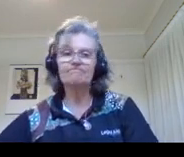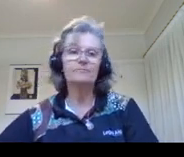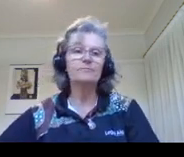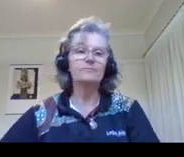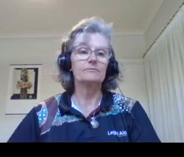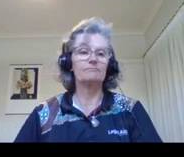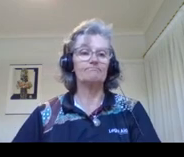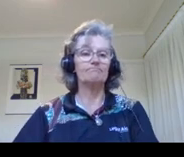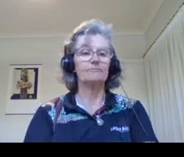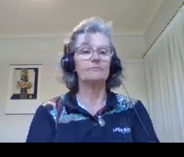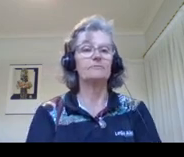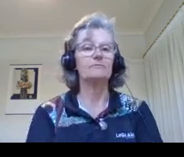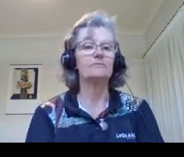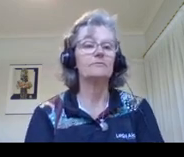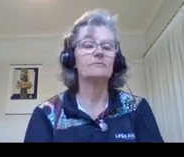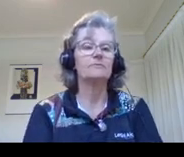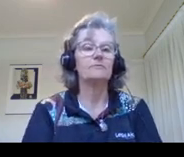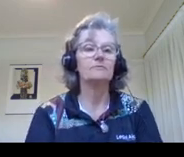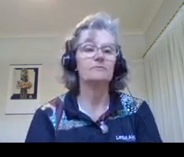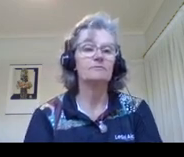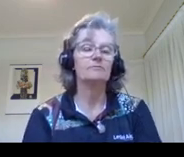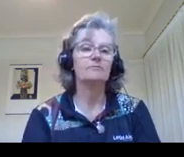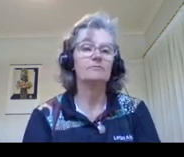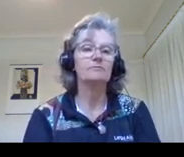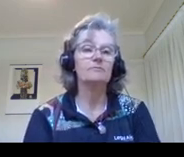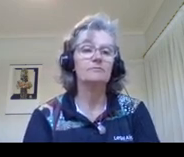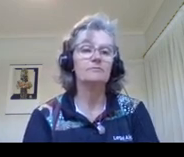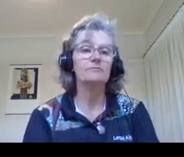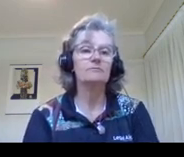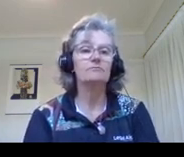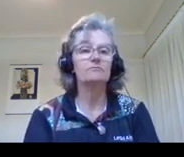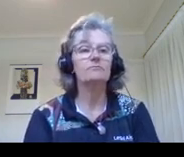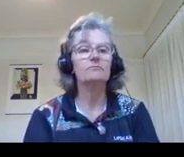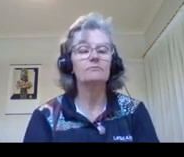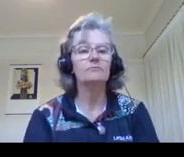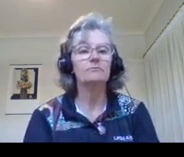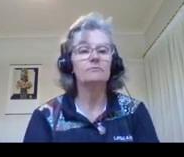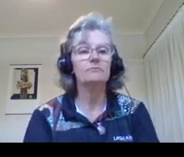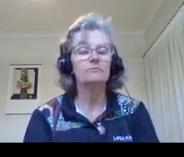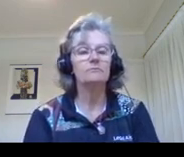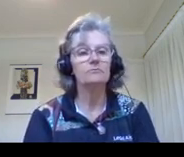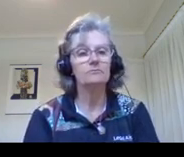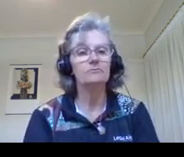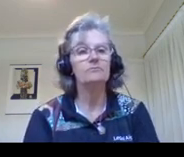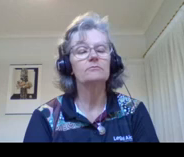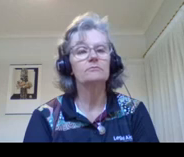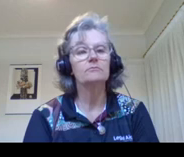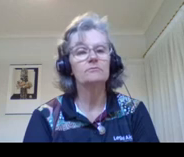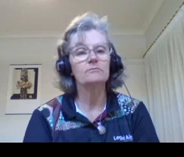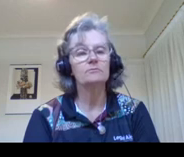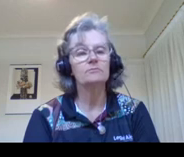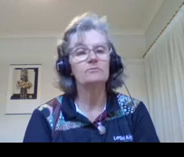are to visit a website there used to be a little tools on the address bar if you can see the green